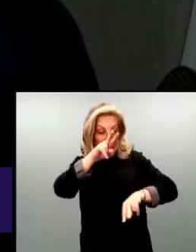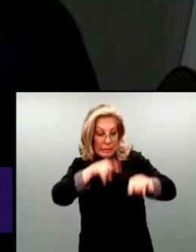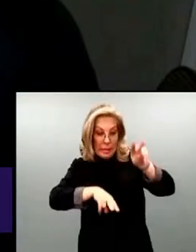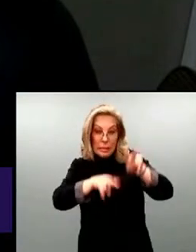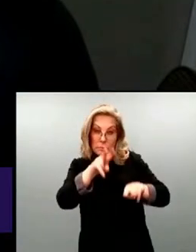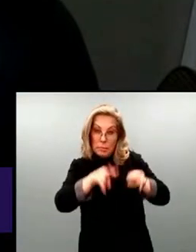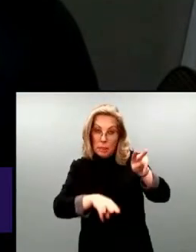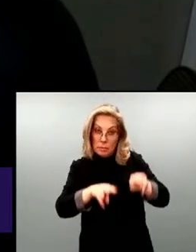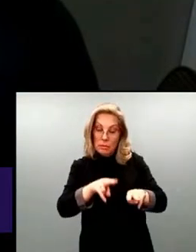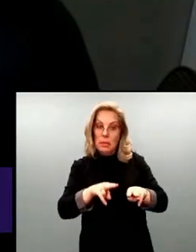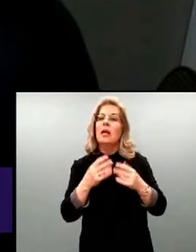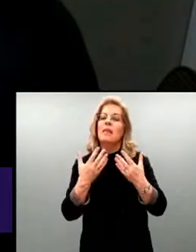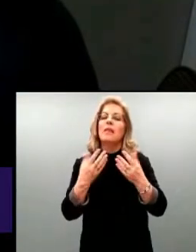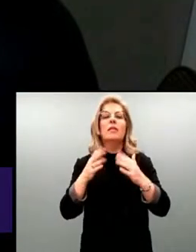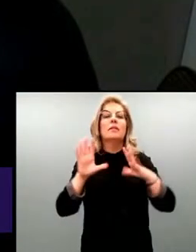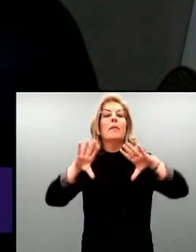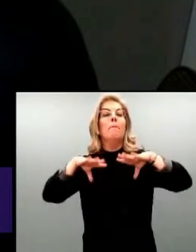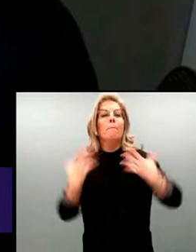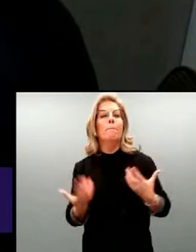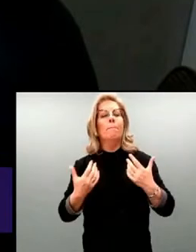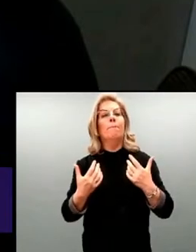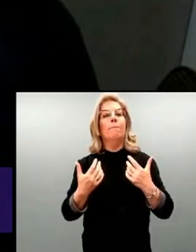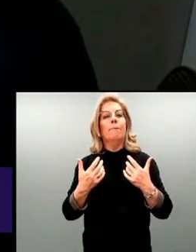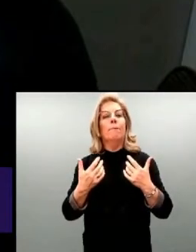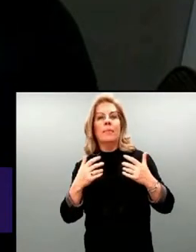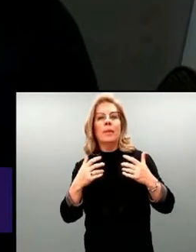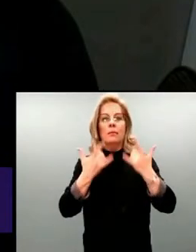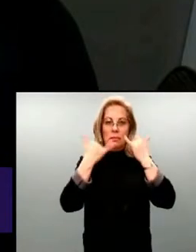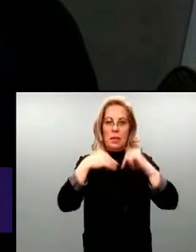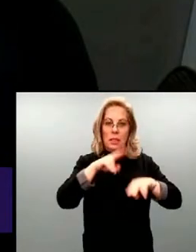assessments to check someone's hearing level. Yes.